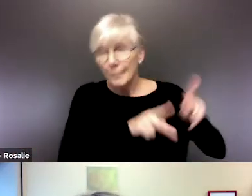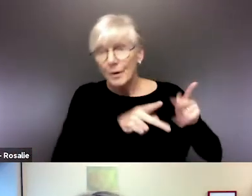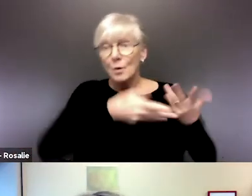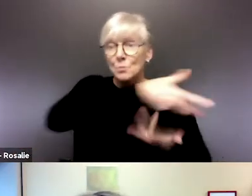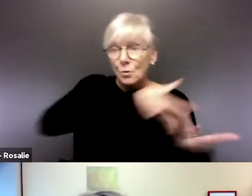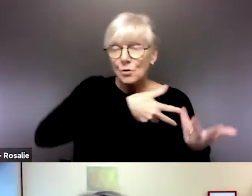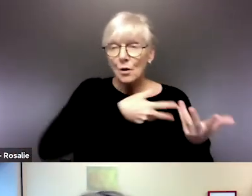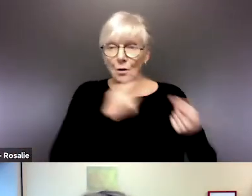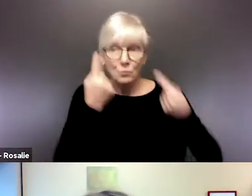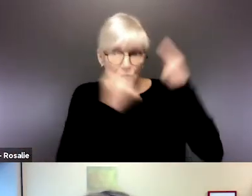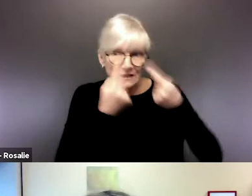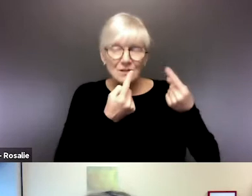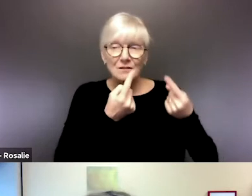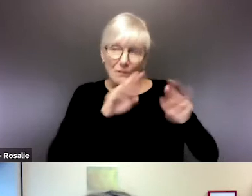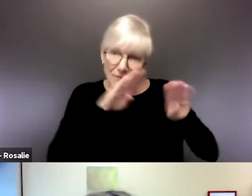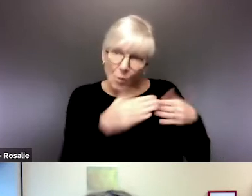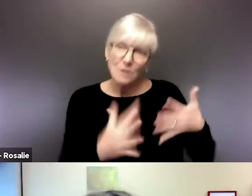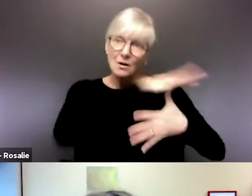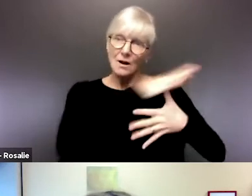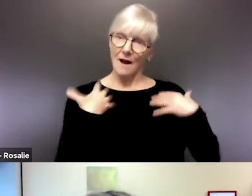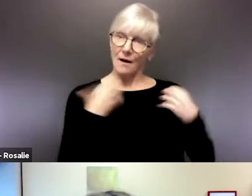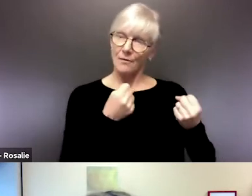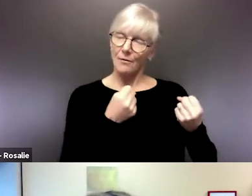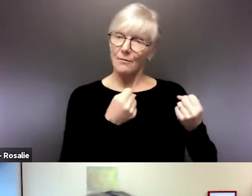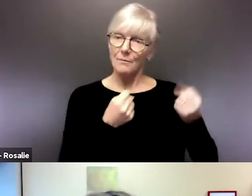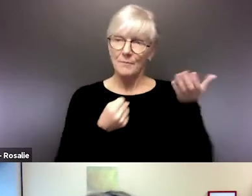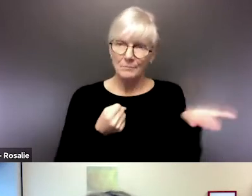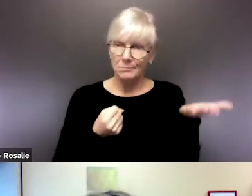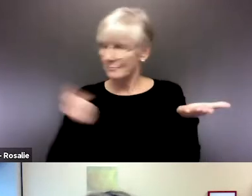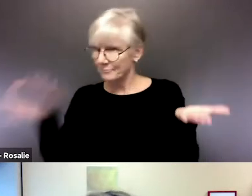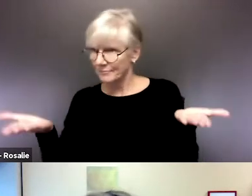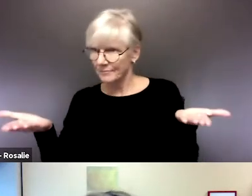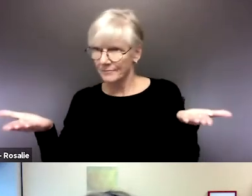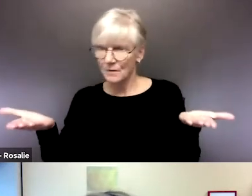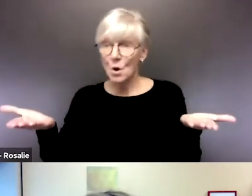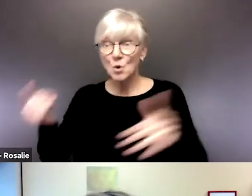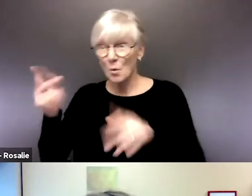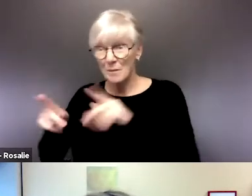on the health and well-being. These two rationalities are in constant conflict